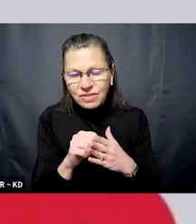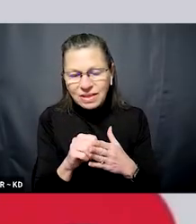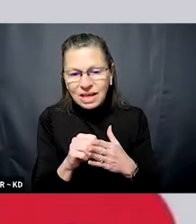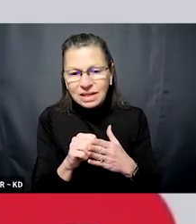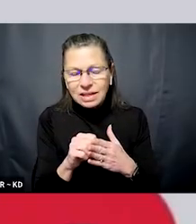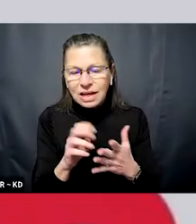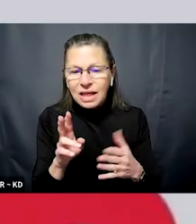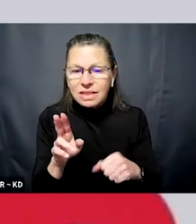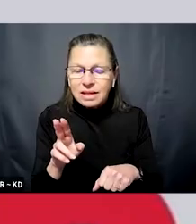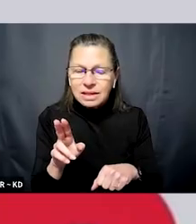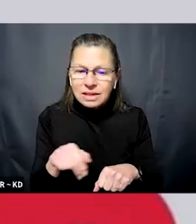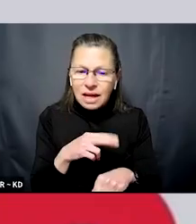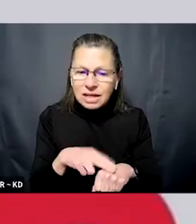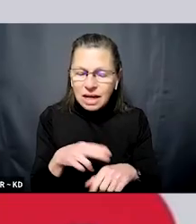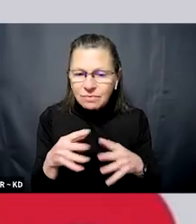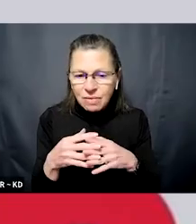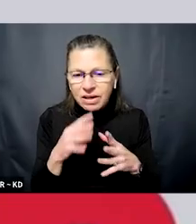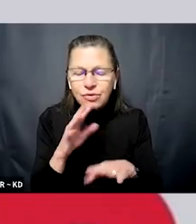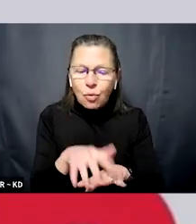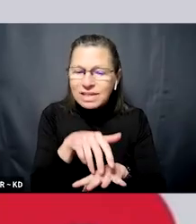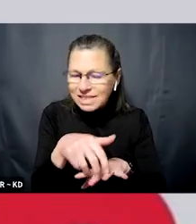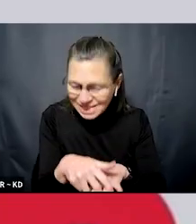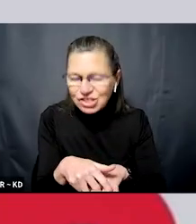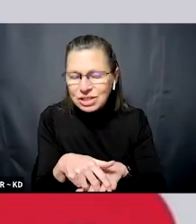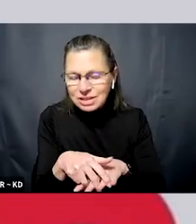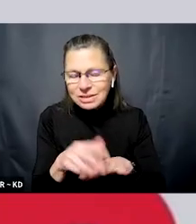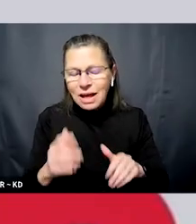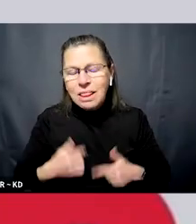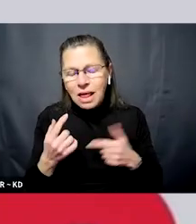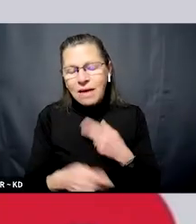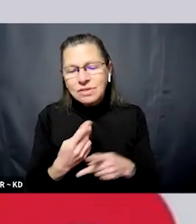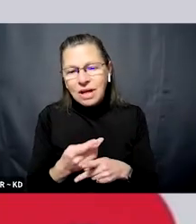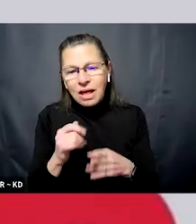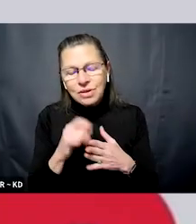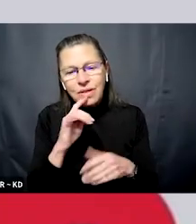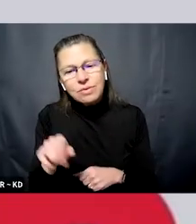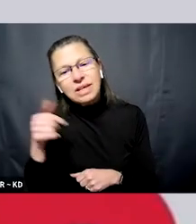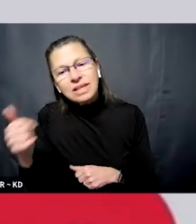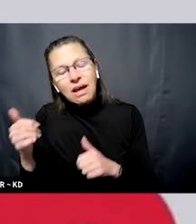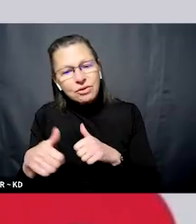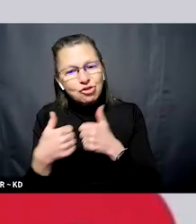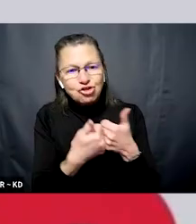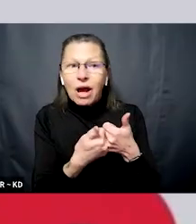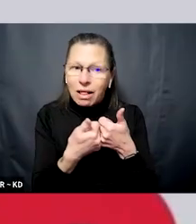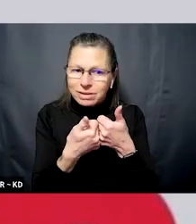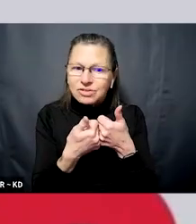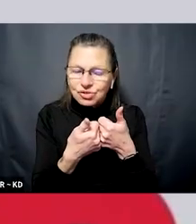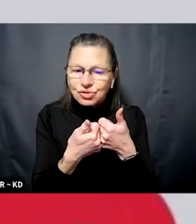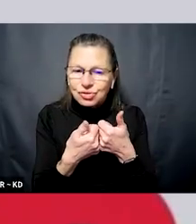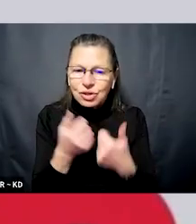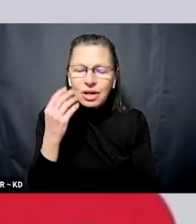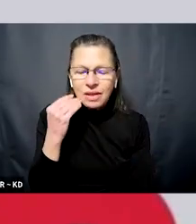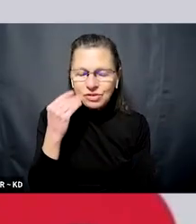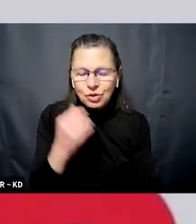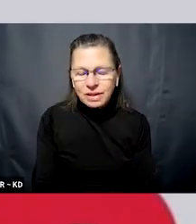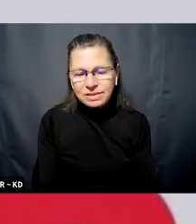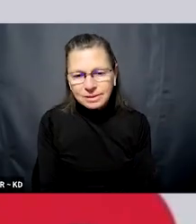or indigenous lifestyle. And so that was another challenge that took place. Another challenge that